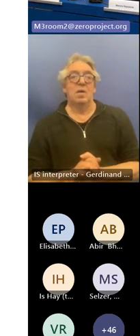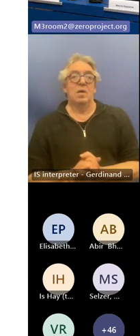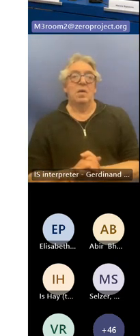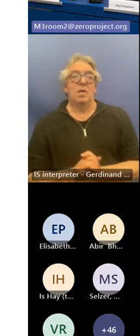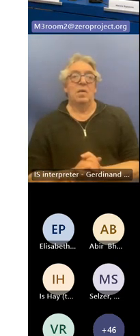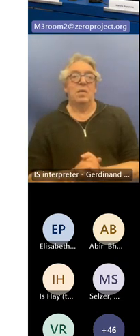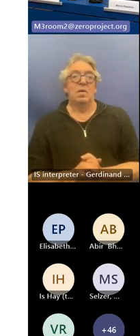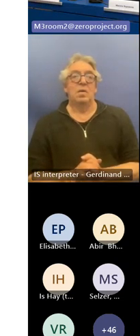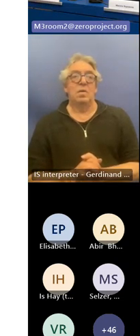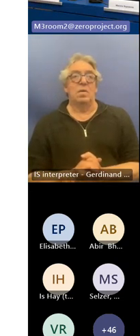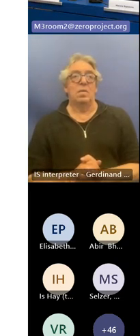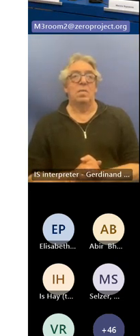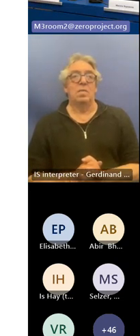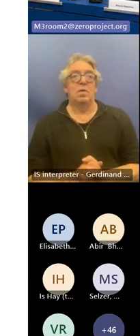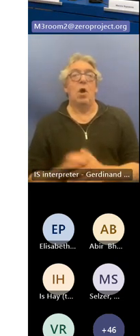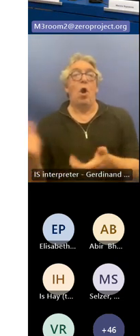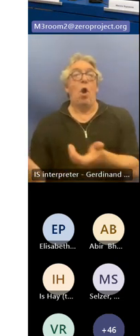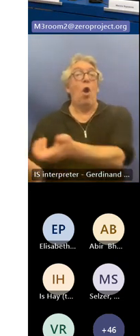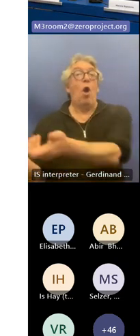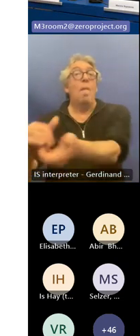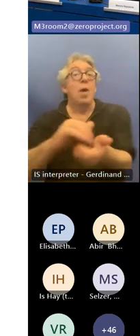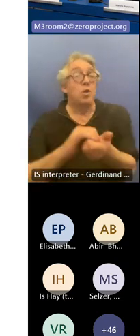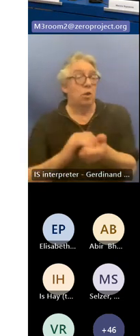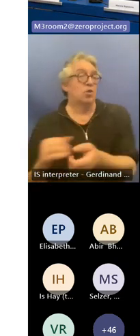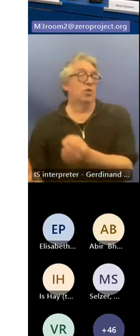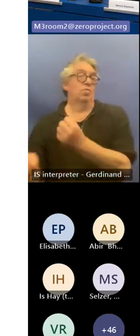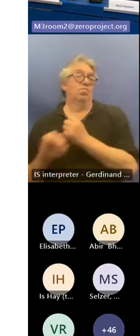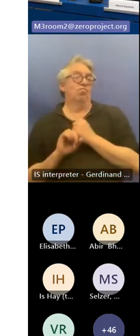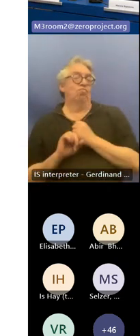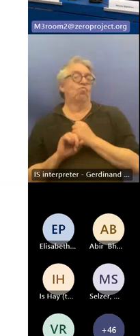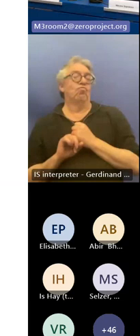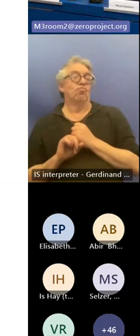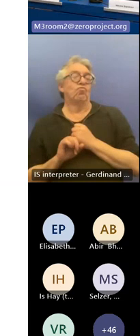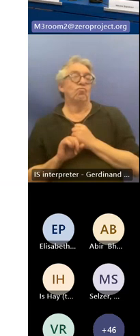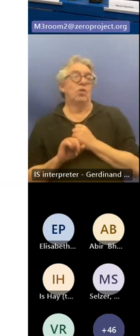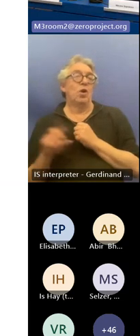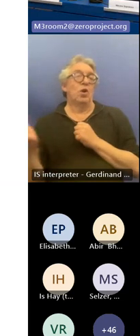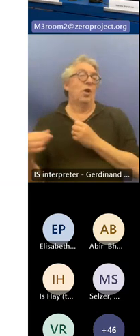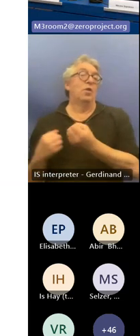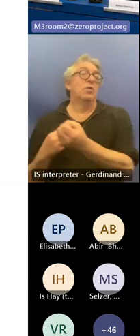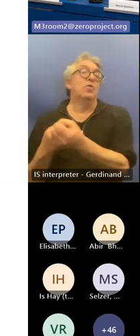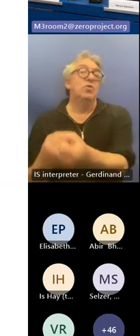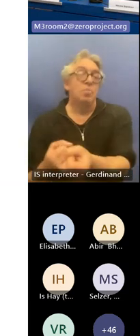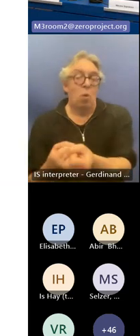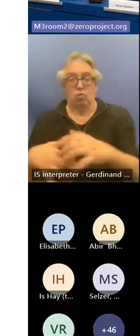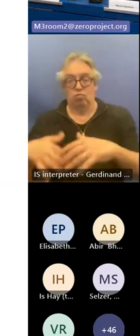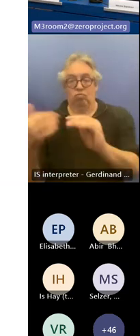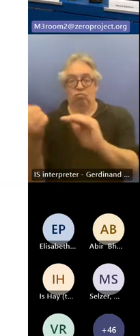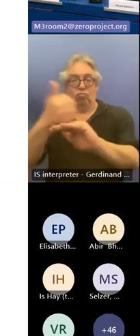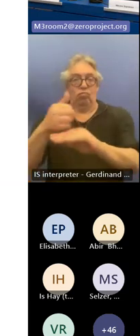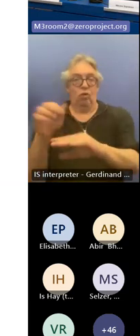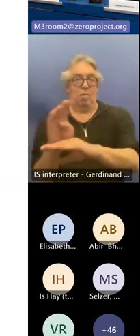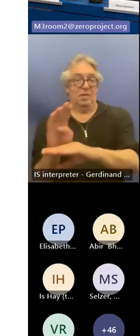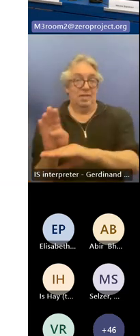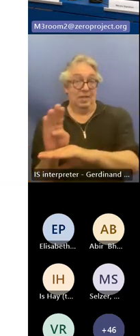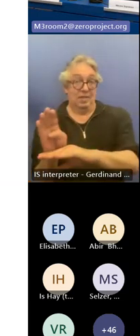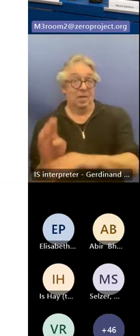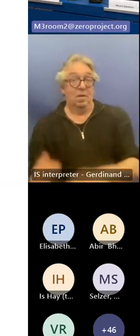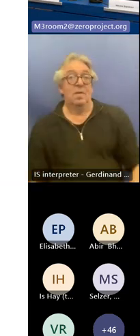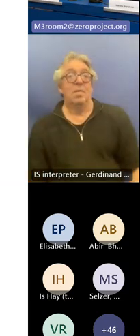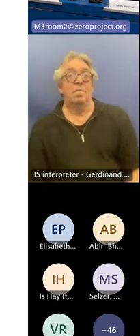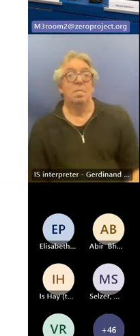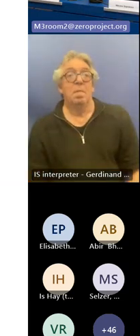in the ecosystem, the supporters, they were unable to set up the business. For the creditor linking